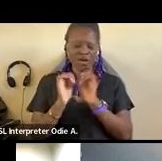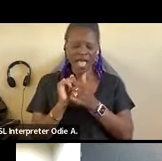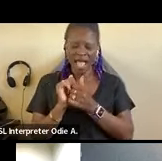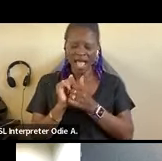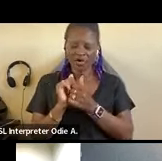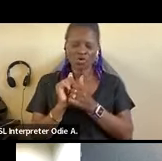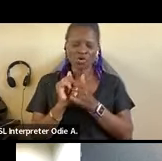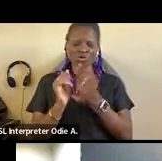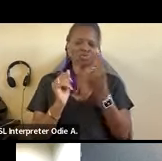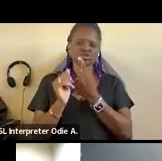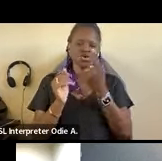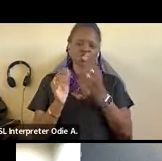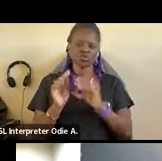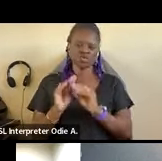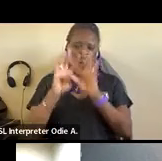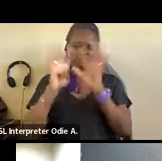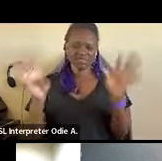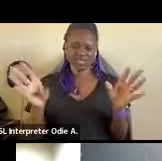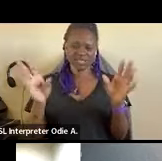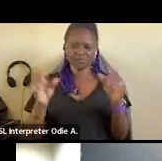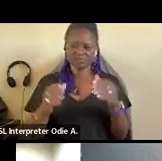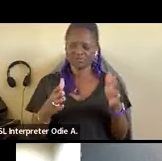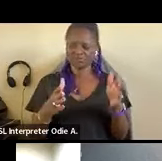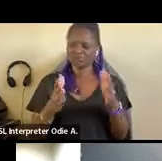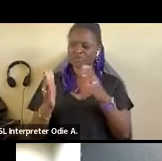For the community. I'm also grateful to Kate Pack and her